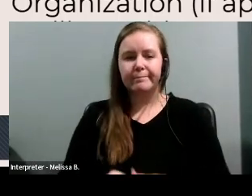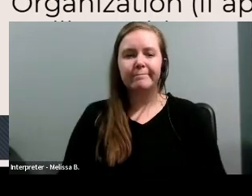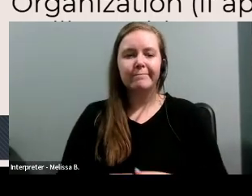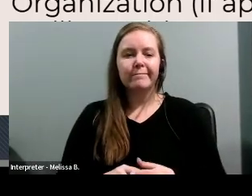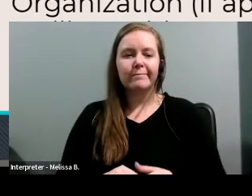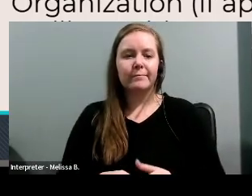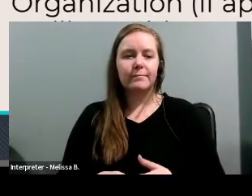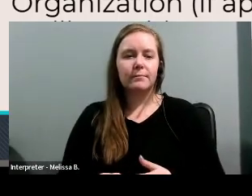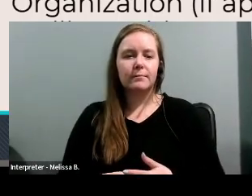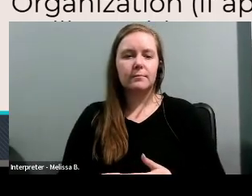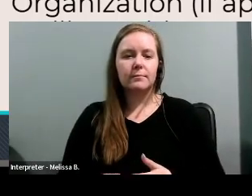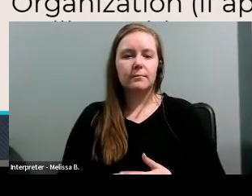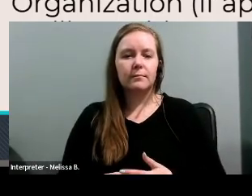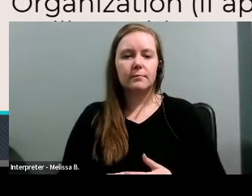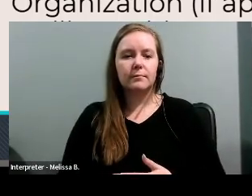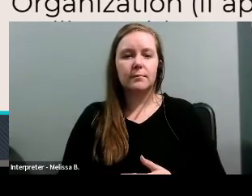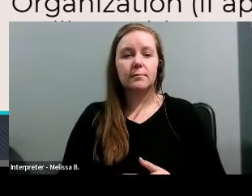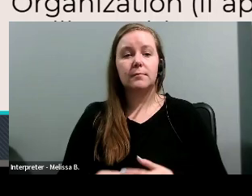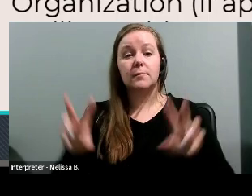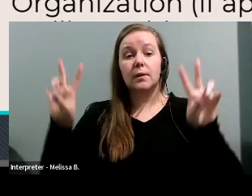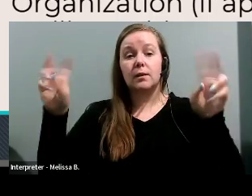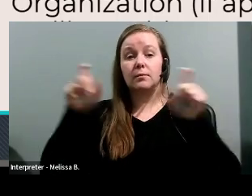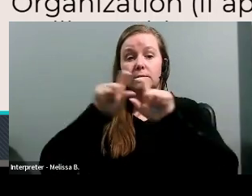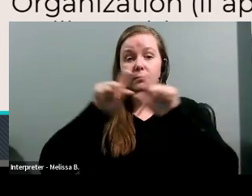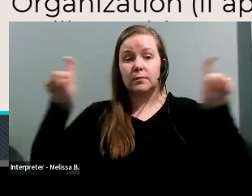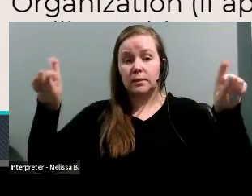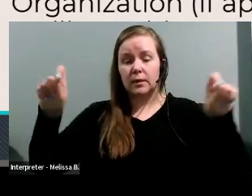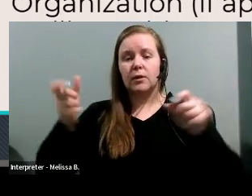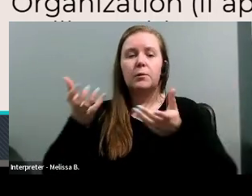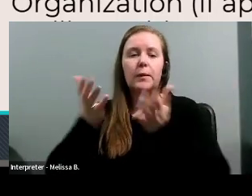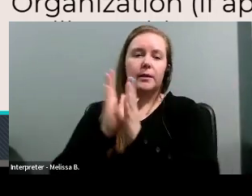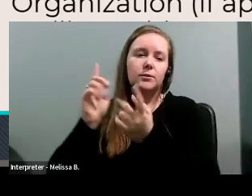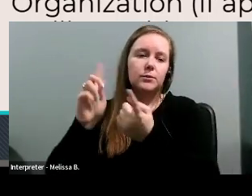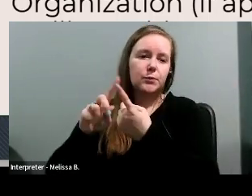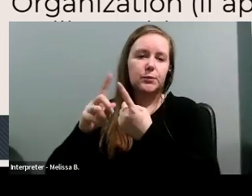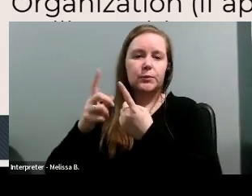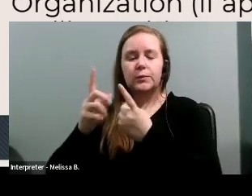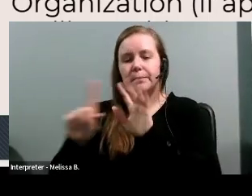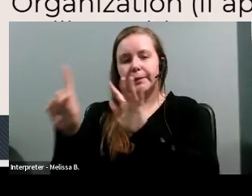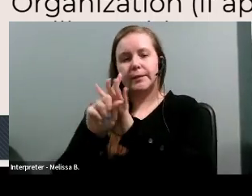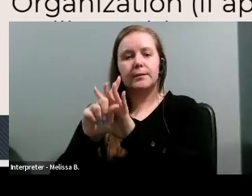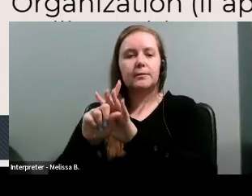Shannon Spencer (she/her): So you'll see the subject line, you know, request to speak on… it could be the 20th or the 21st.